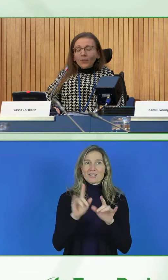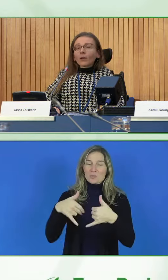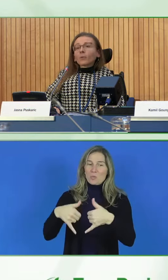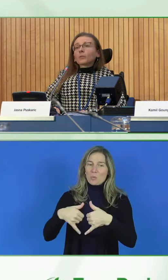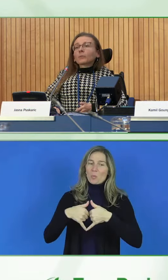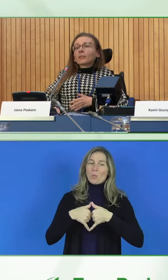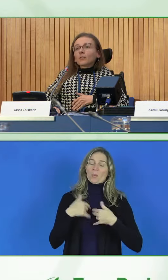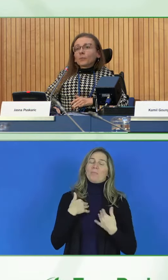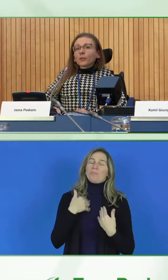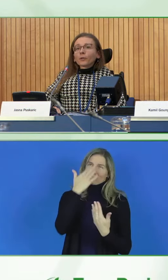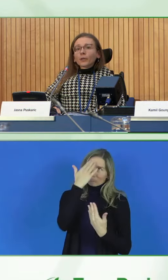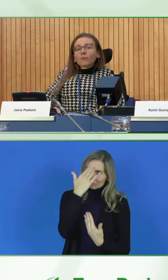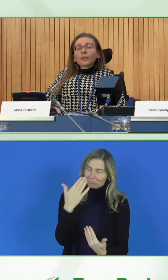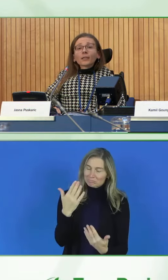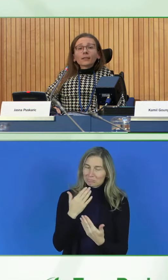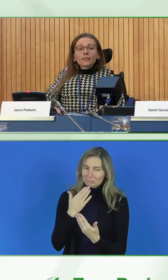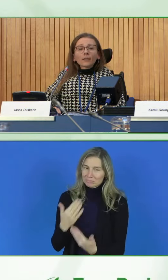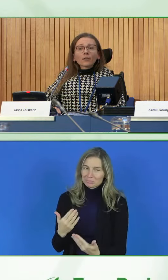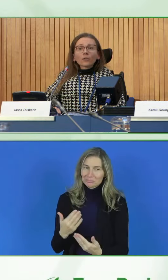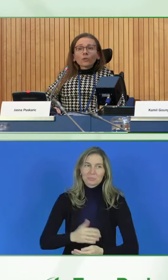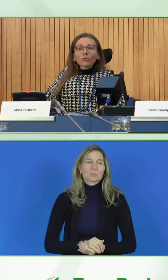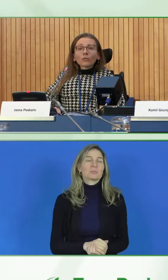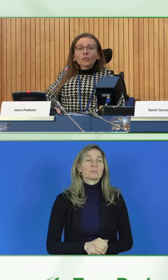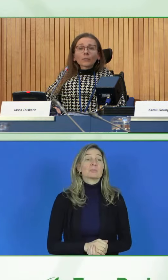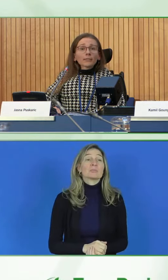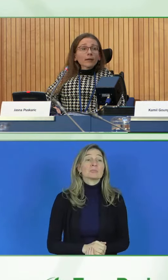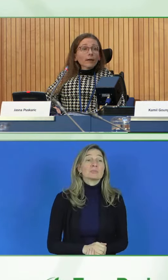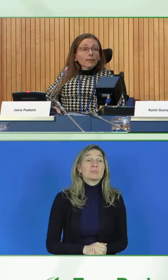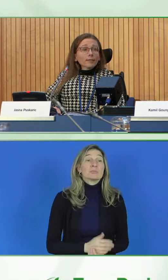About me, the speaker, everything I say you can read on my slides.